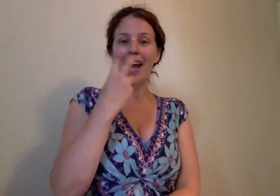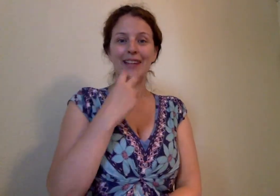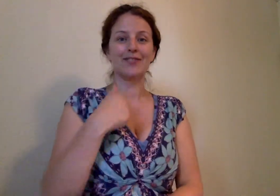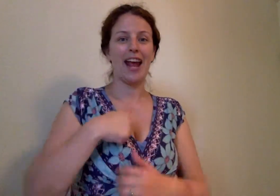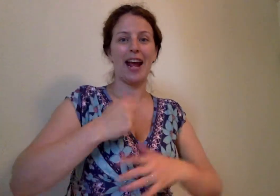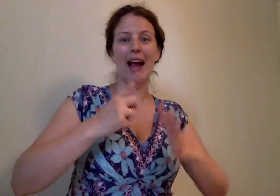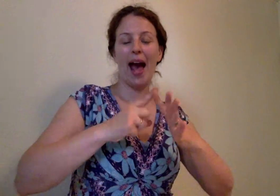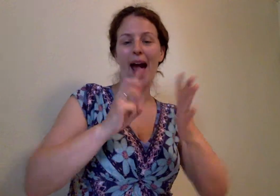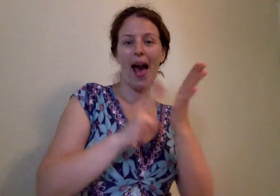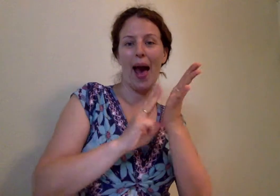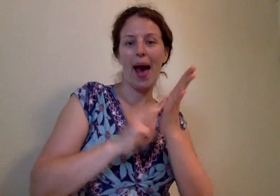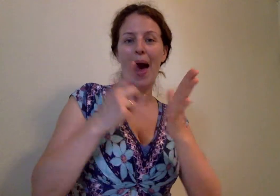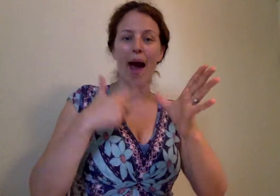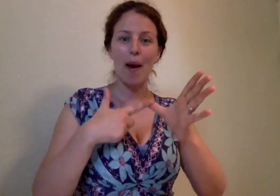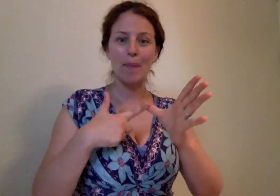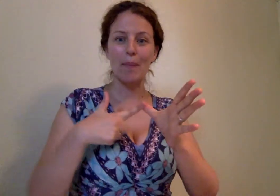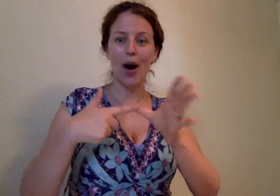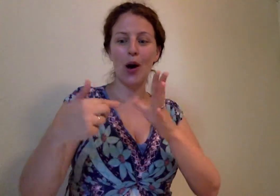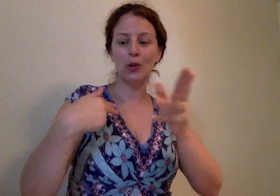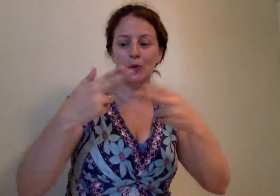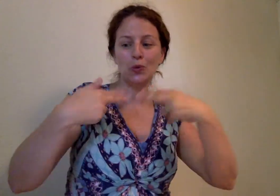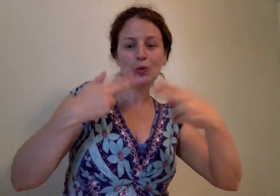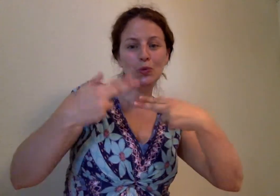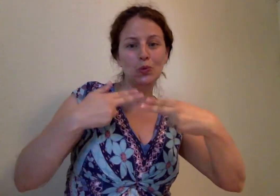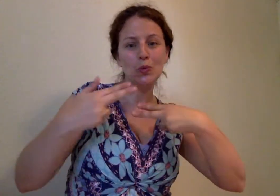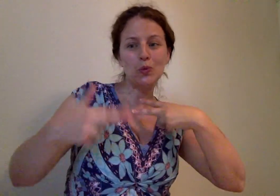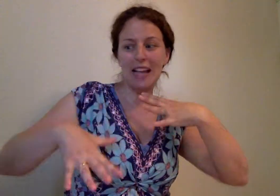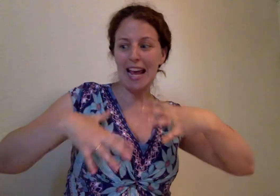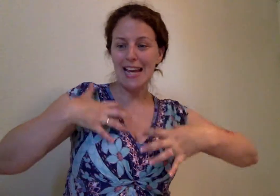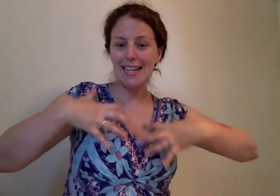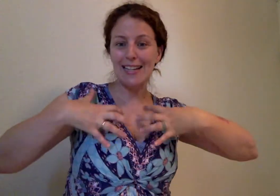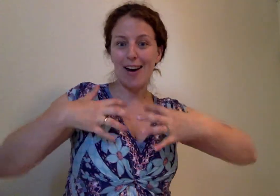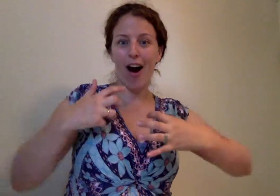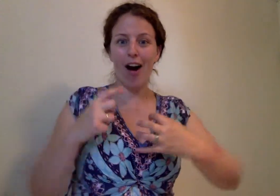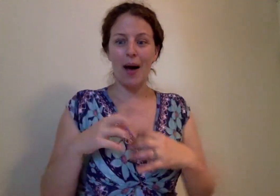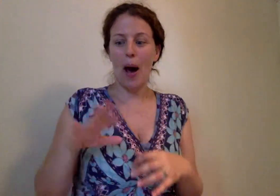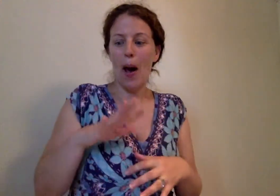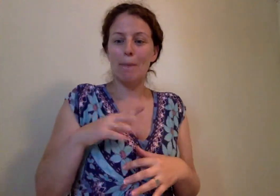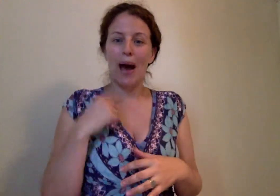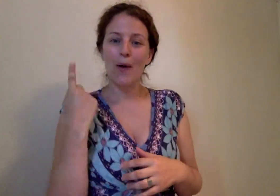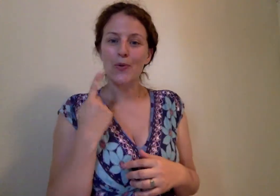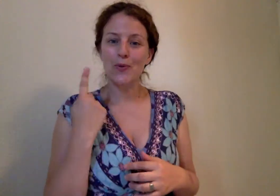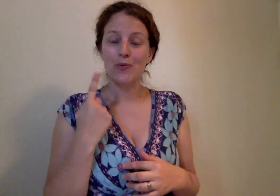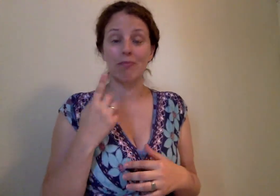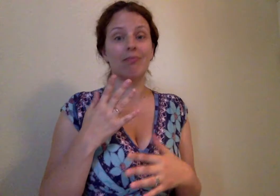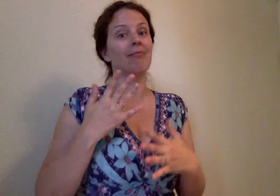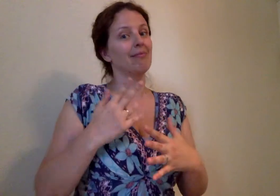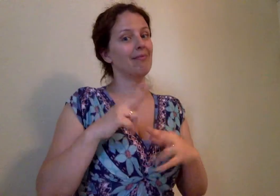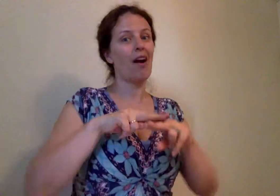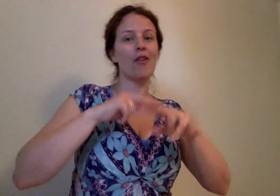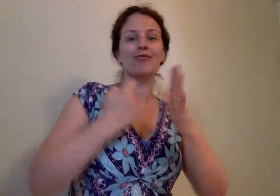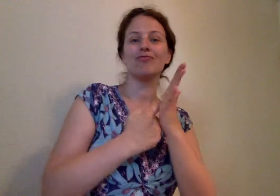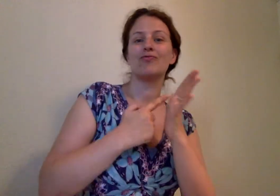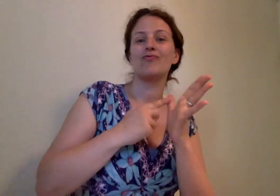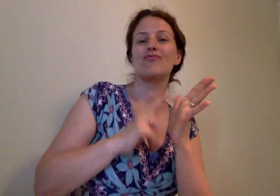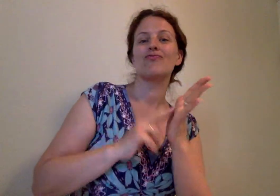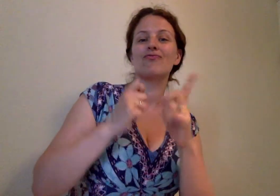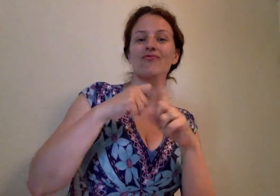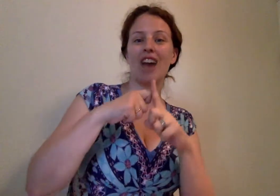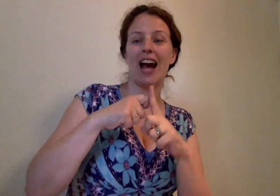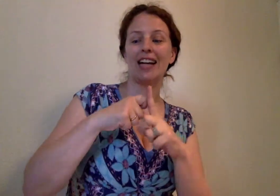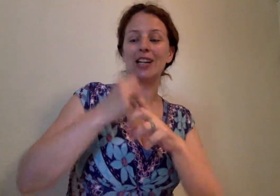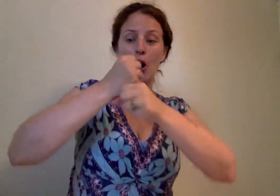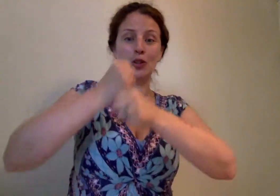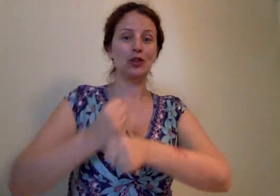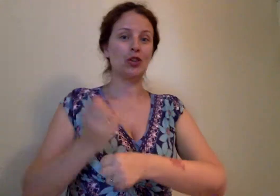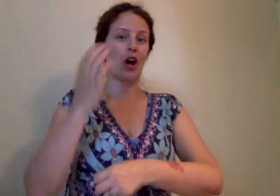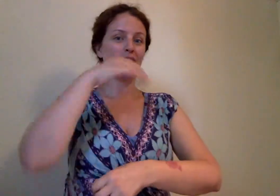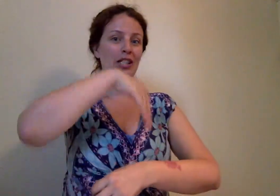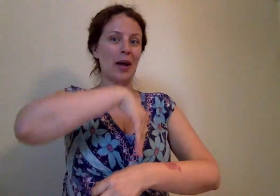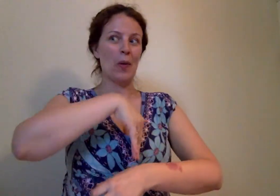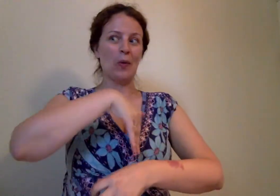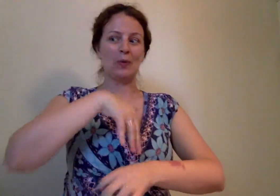This evening Emma was eager to know news about Frank Churchill